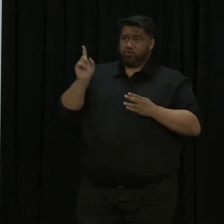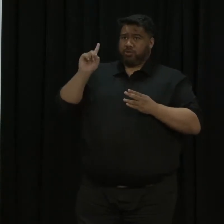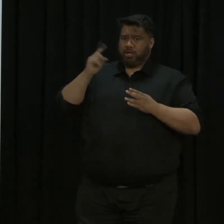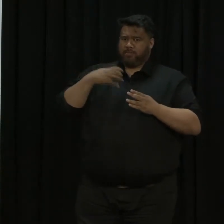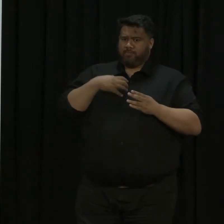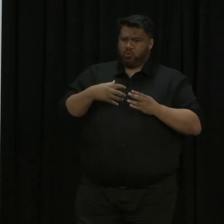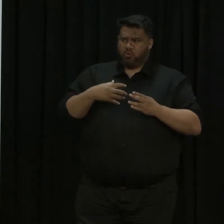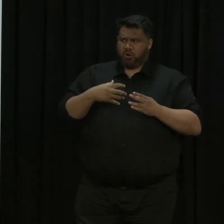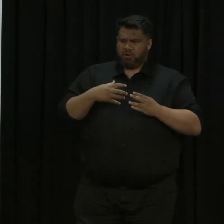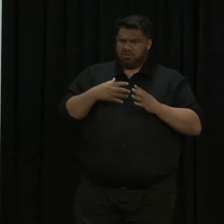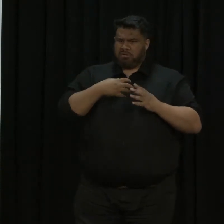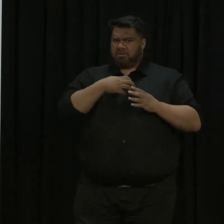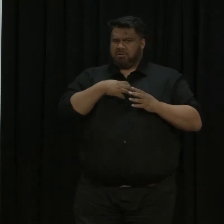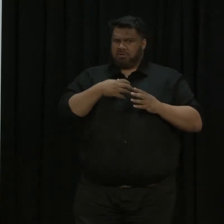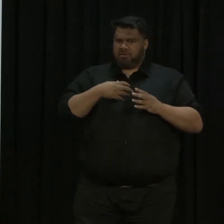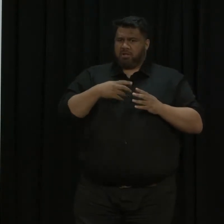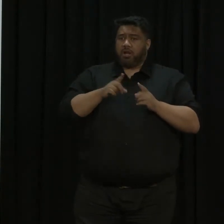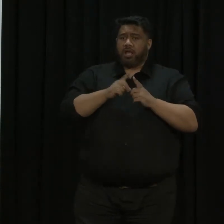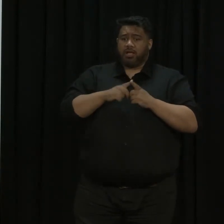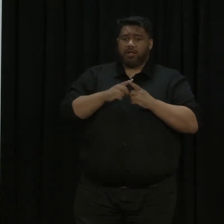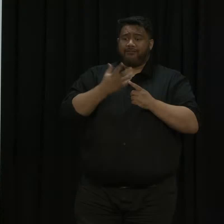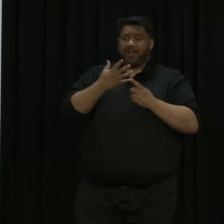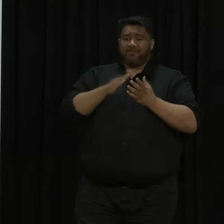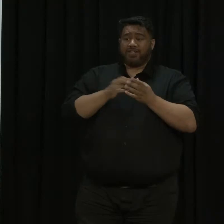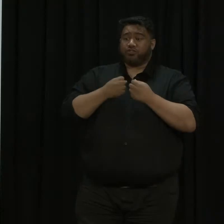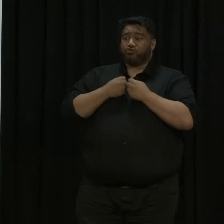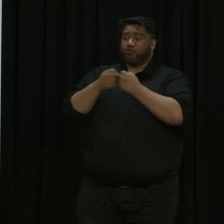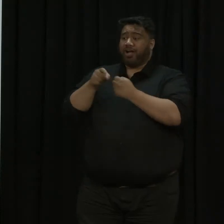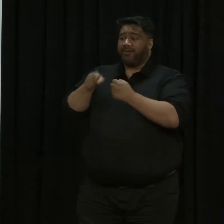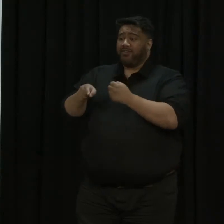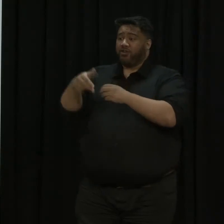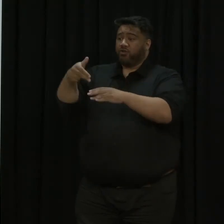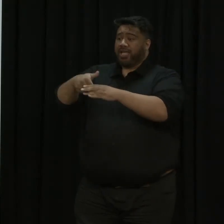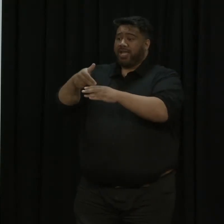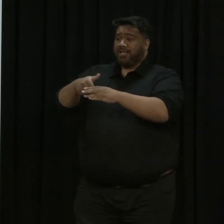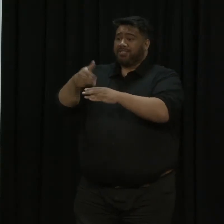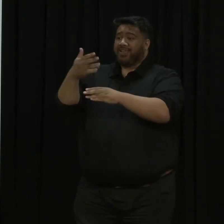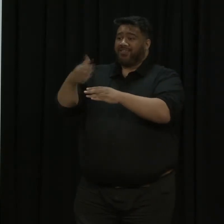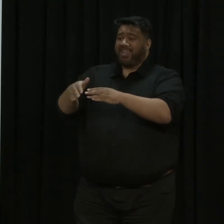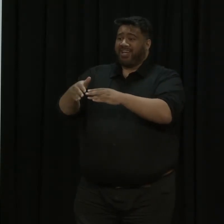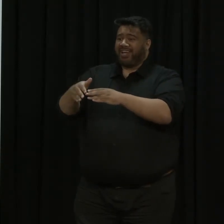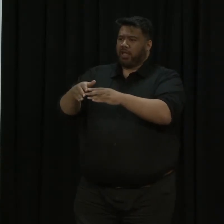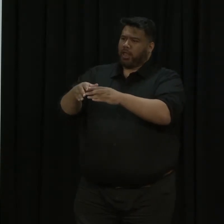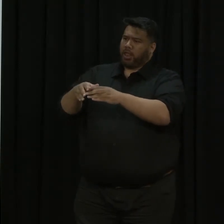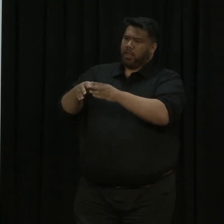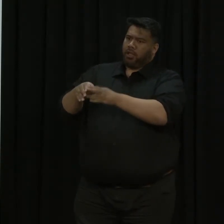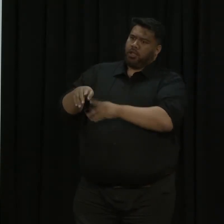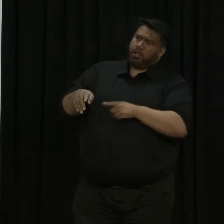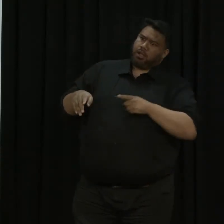structured checking in the first few days. In terms of the consultation, I am happy to come back to you on that. There is a bit more